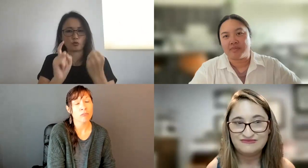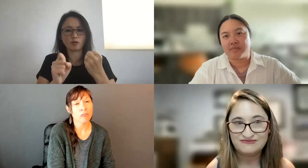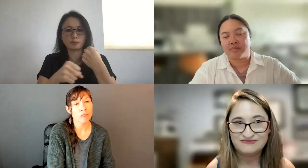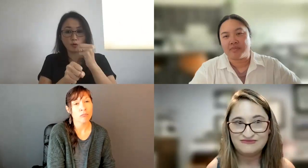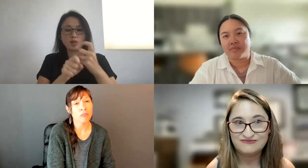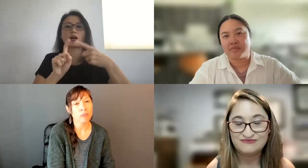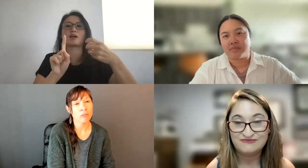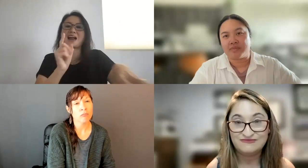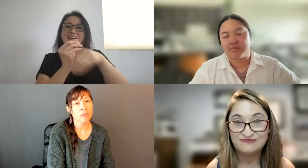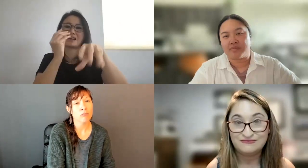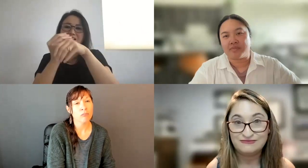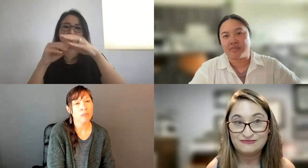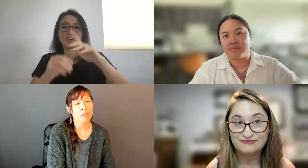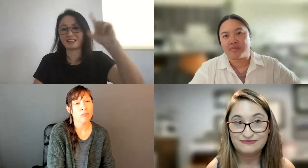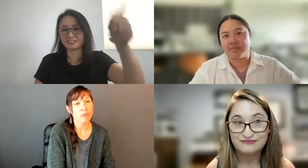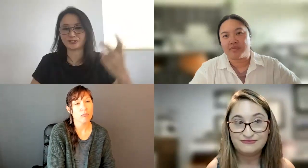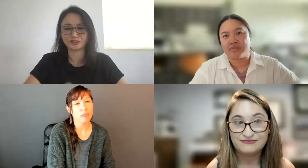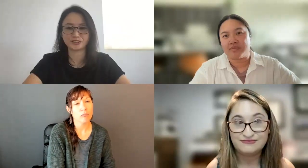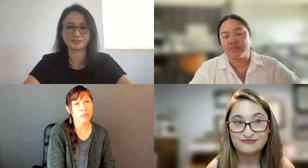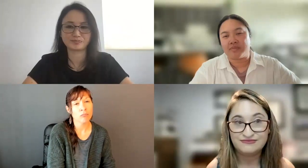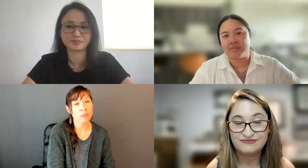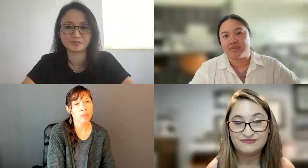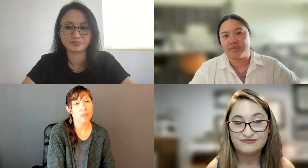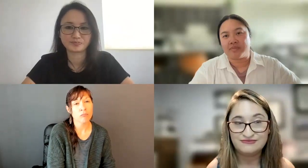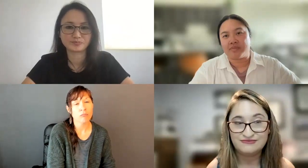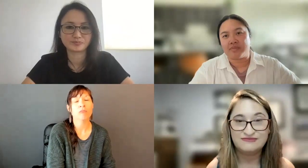I would figure out, try and start with one idea and then add as we go along later.